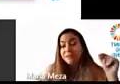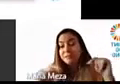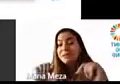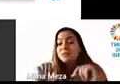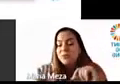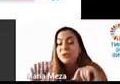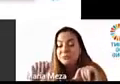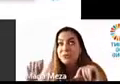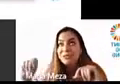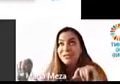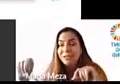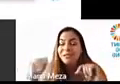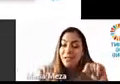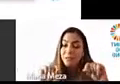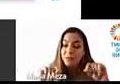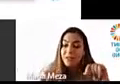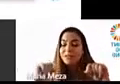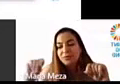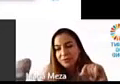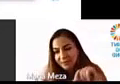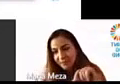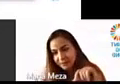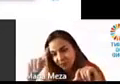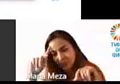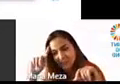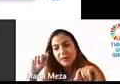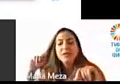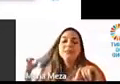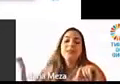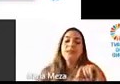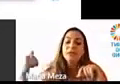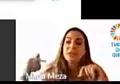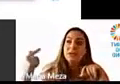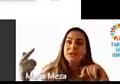of mostly led by women and mostly women if I tell you that if there is